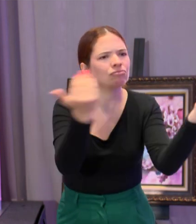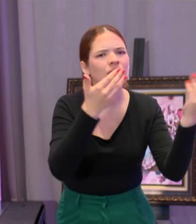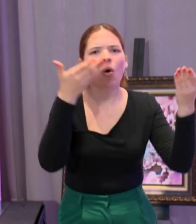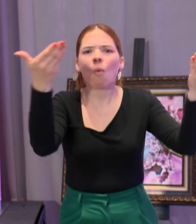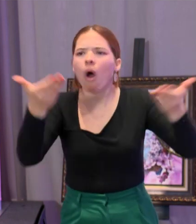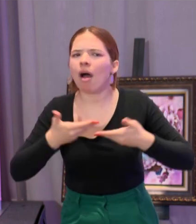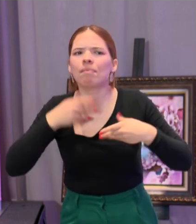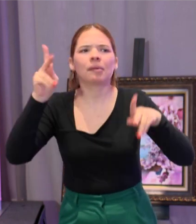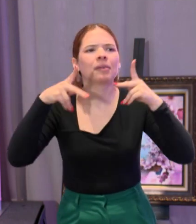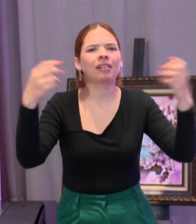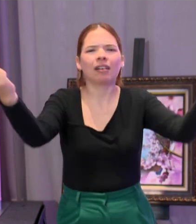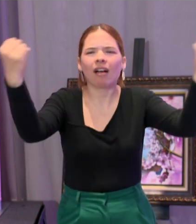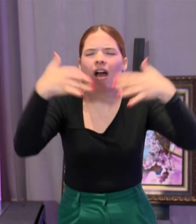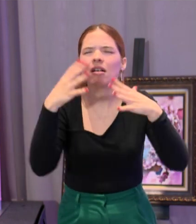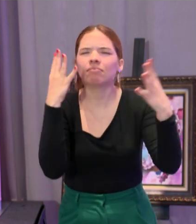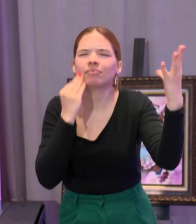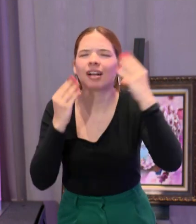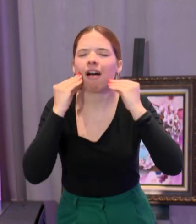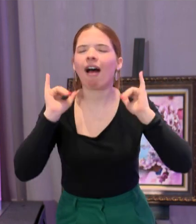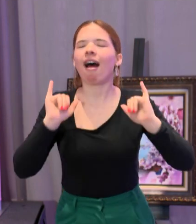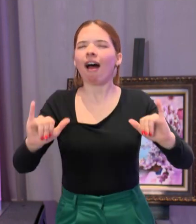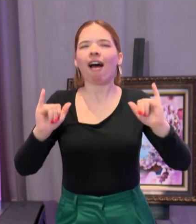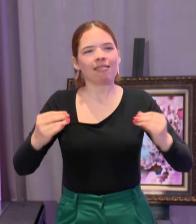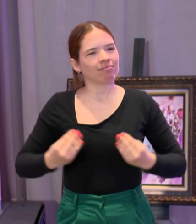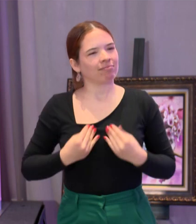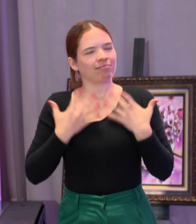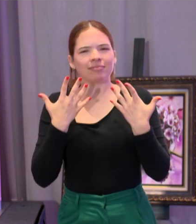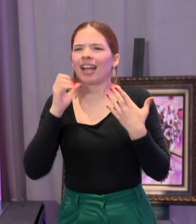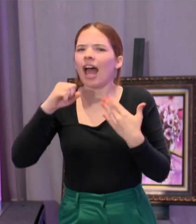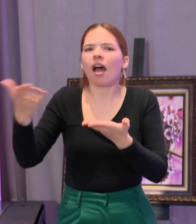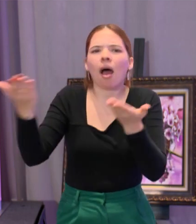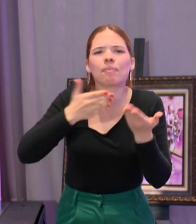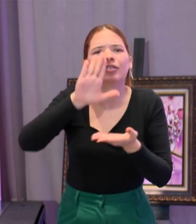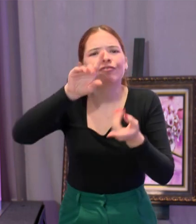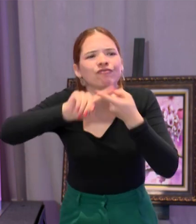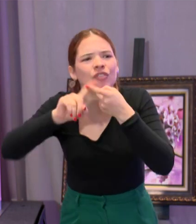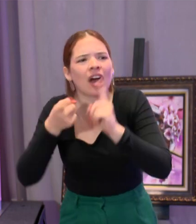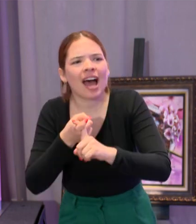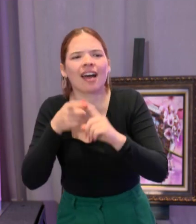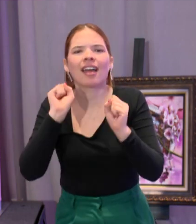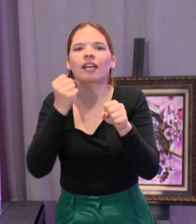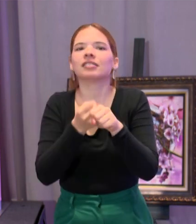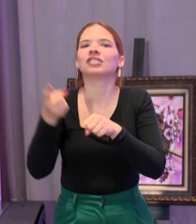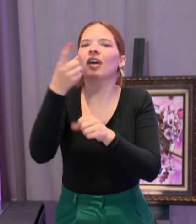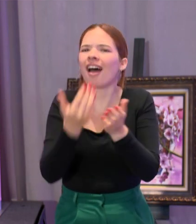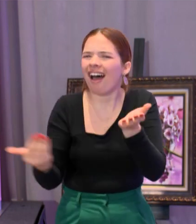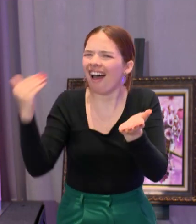EXPERIENCE OUR CITY, TELL THEIR FRIENDS AND COME BACK NEXT YEAR, AND WE'RE JUST HAPPY TO BE A